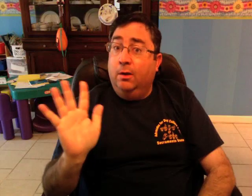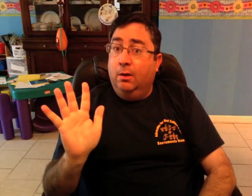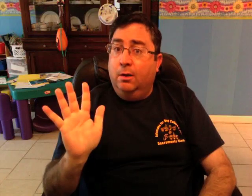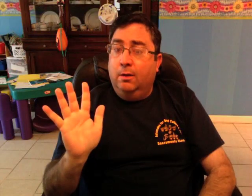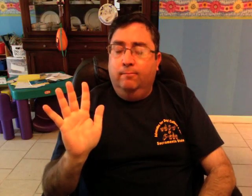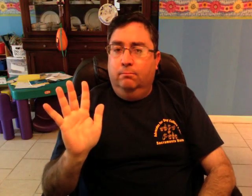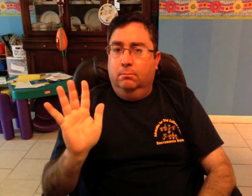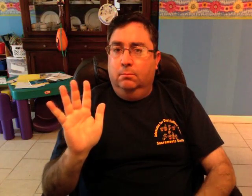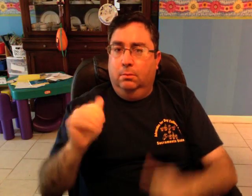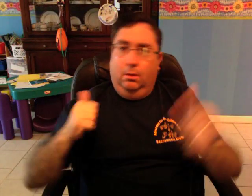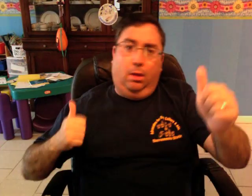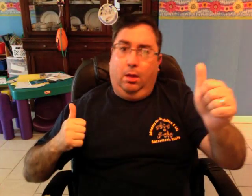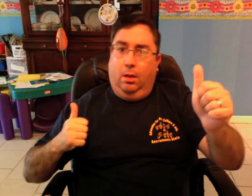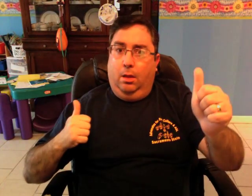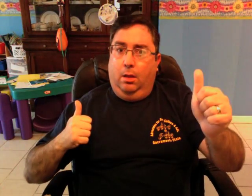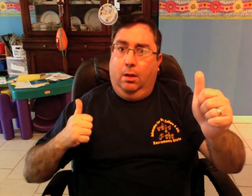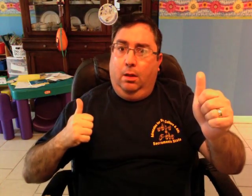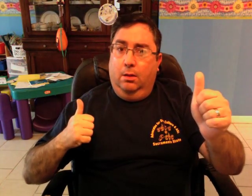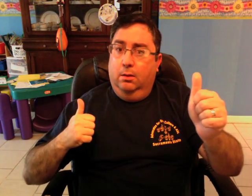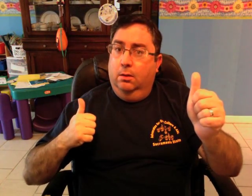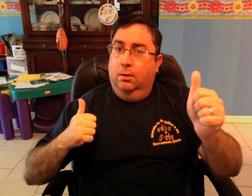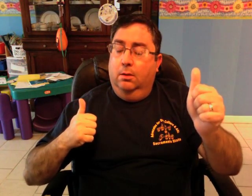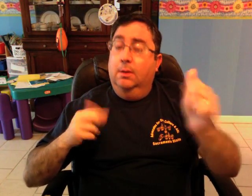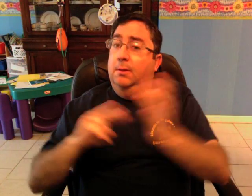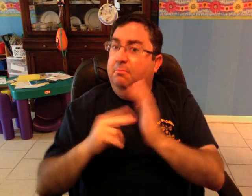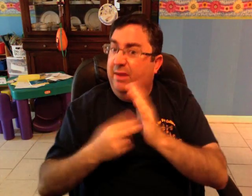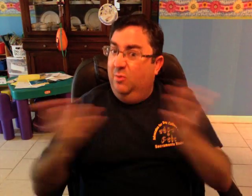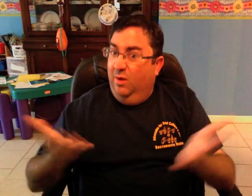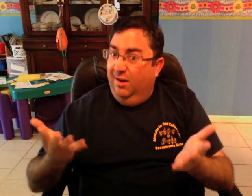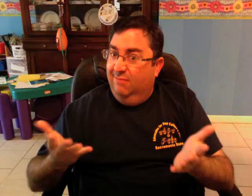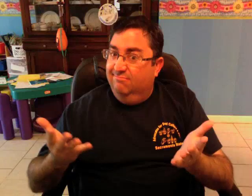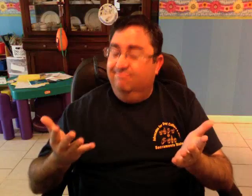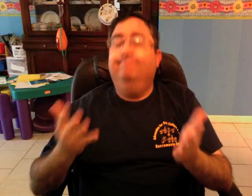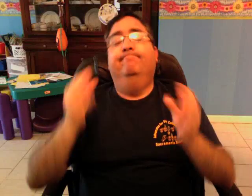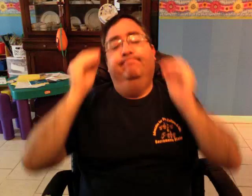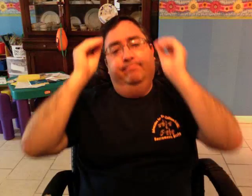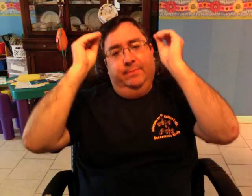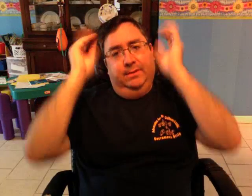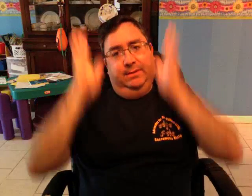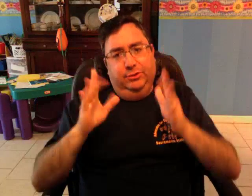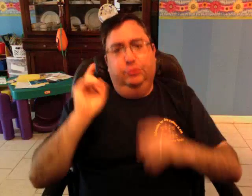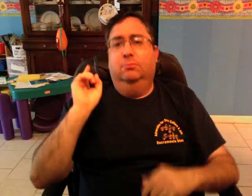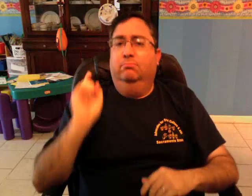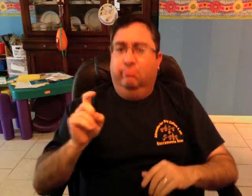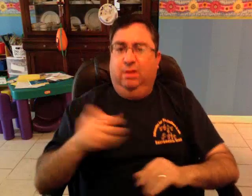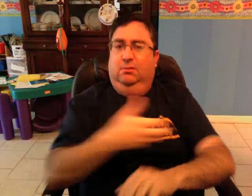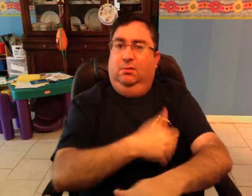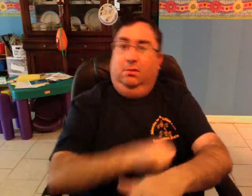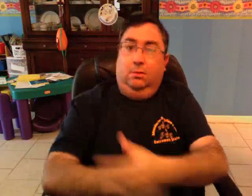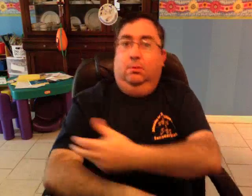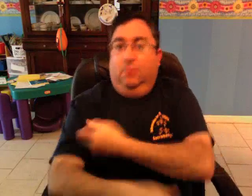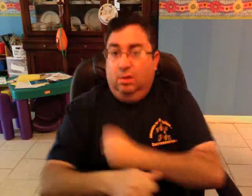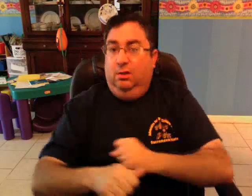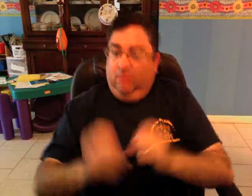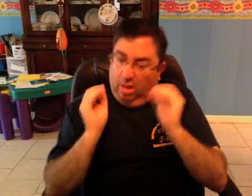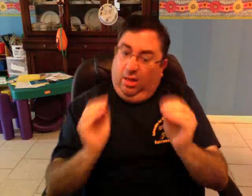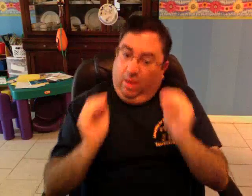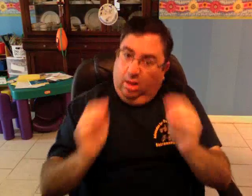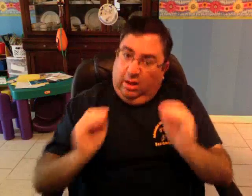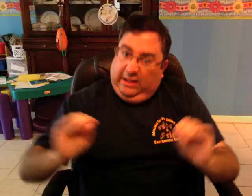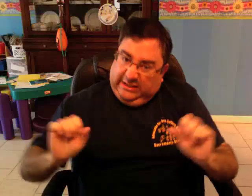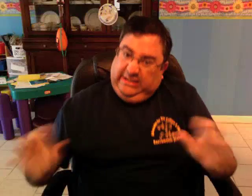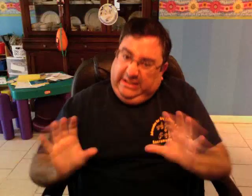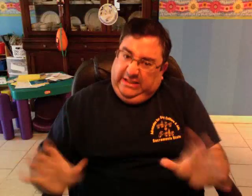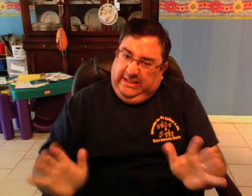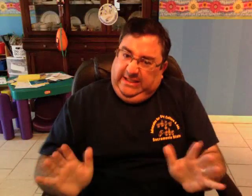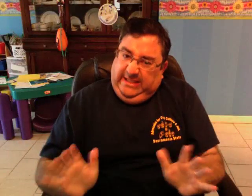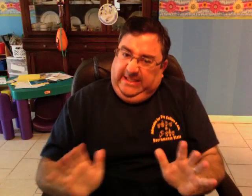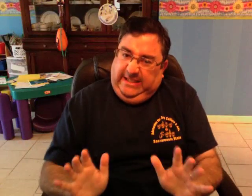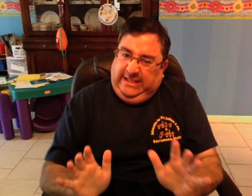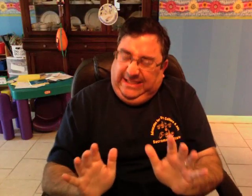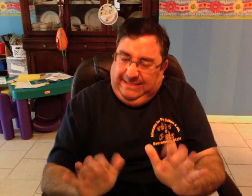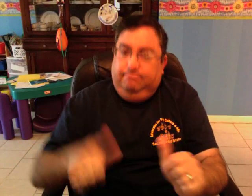which means that teachers must take time to provide those foundational skills and knowledge